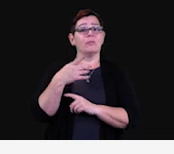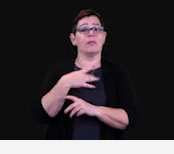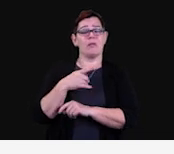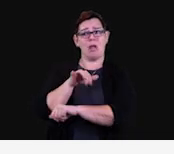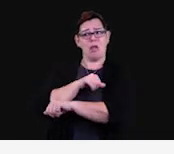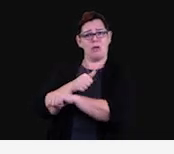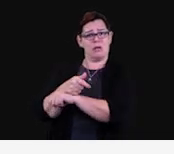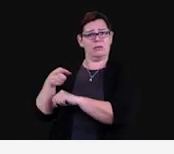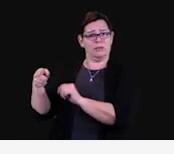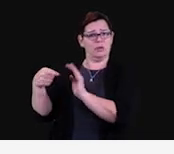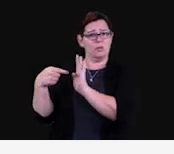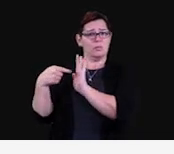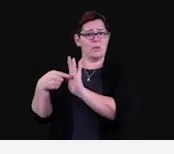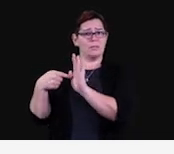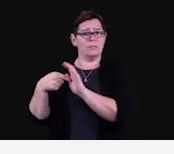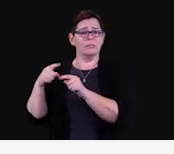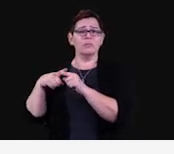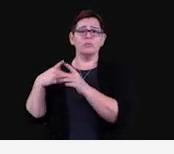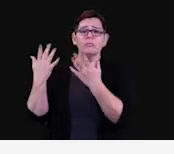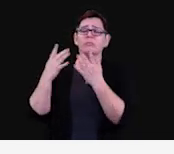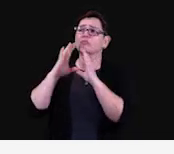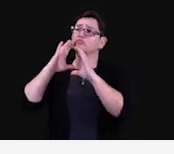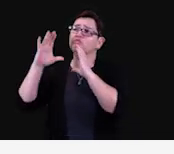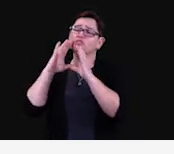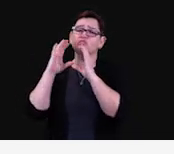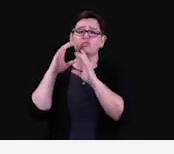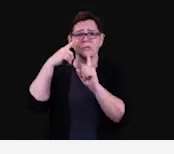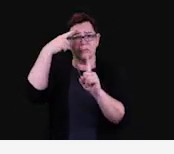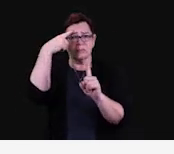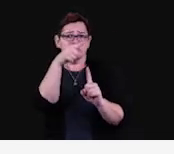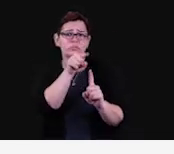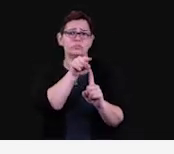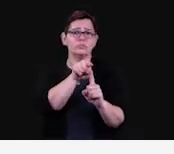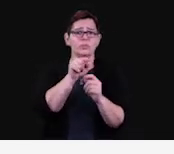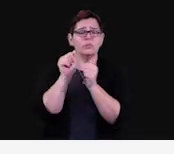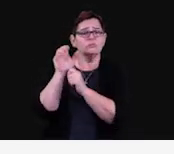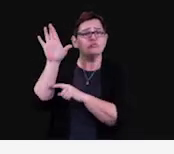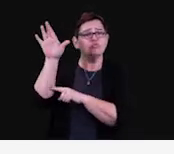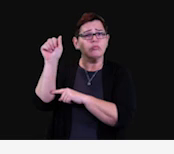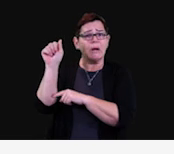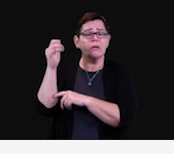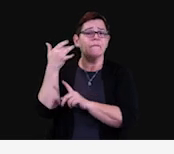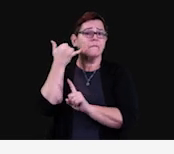on your behalf with the CRA by phone, fax, mail, or in person, you